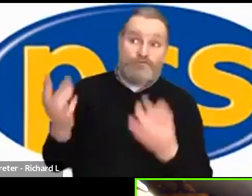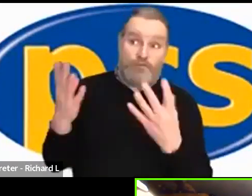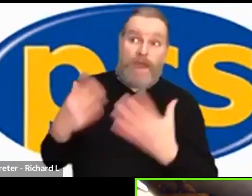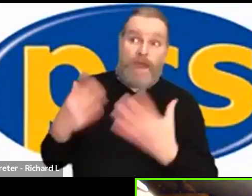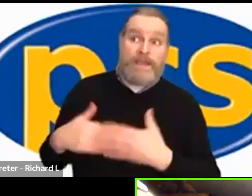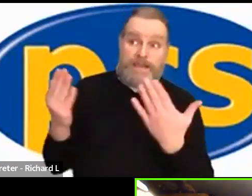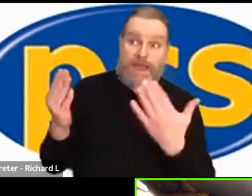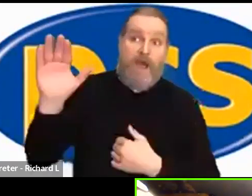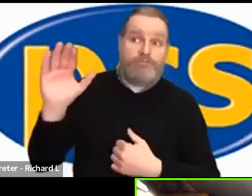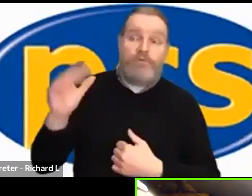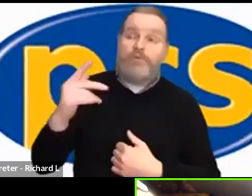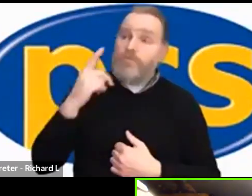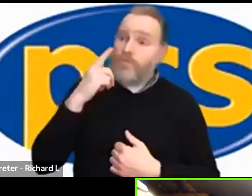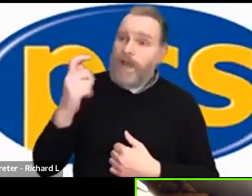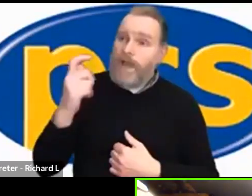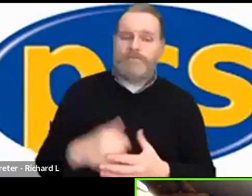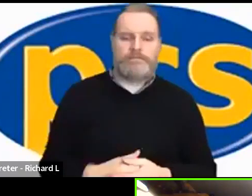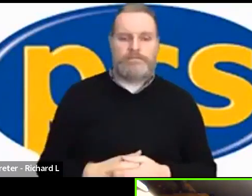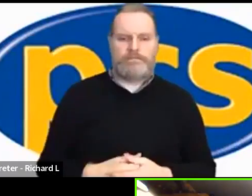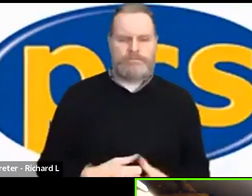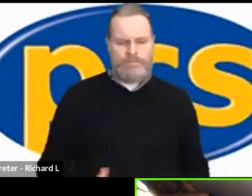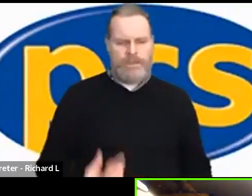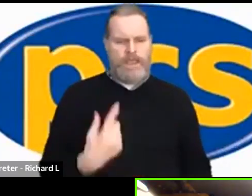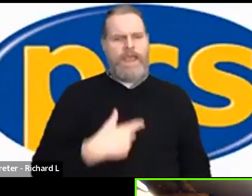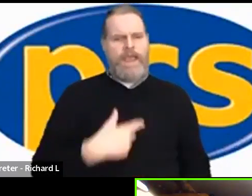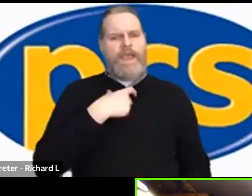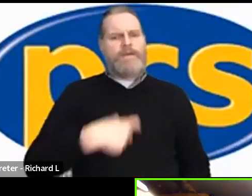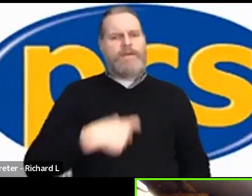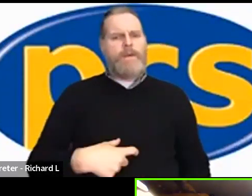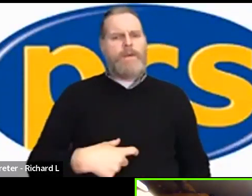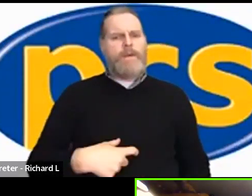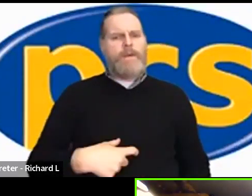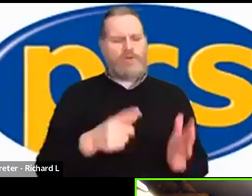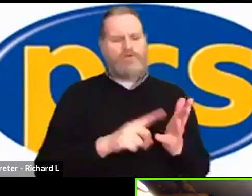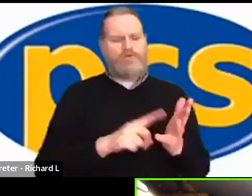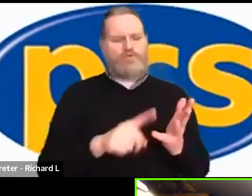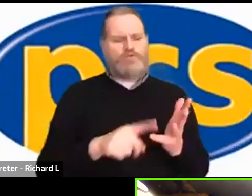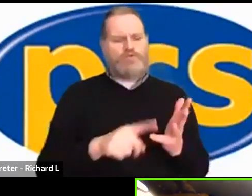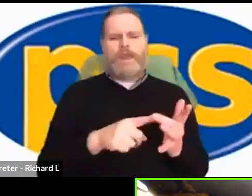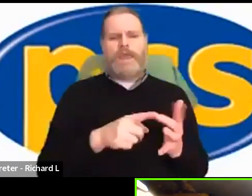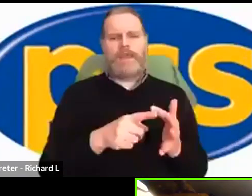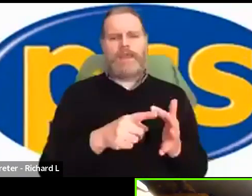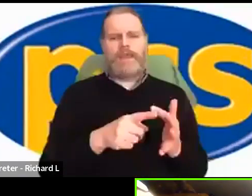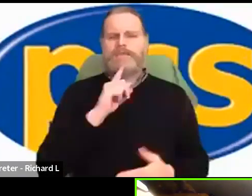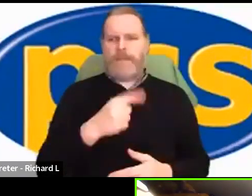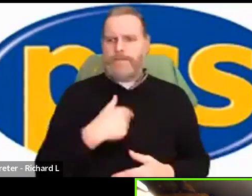on February, enjoy it and take the day as a strike. Okay day as a strike. Okay. Wednesday. nesday is my non-working day is my non-working day. How can I show my can I show my support us from